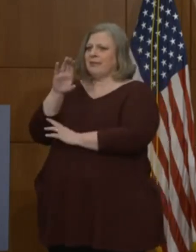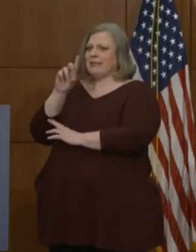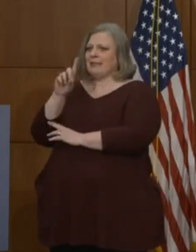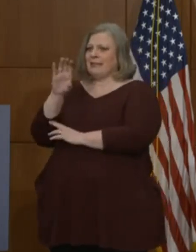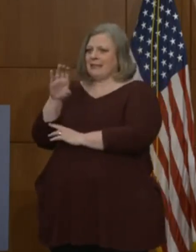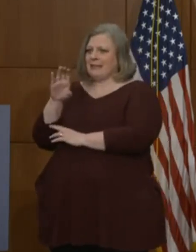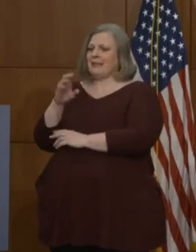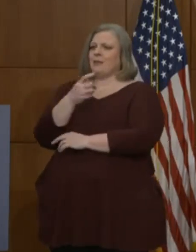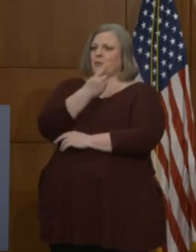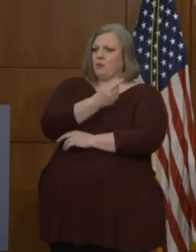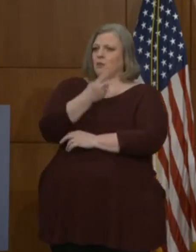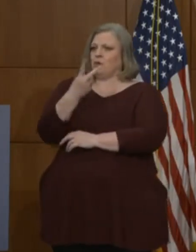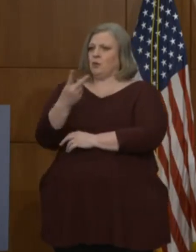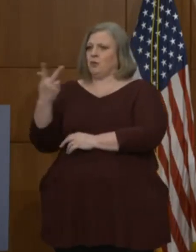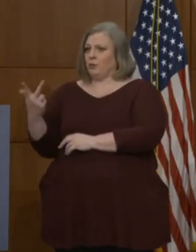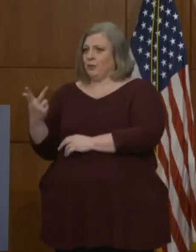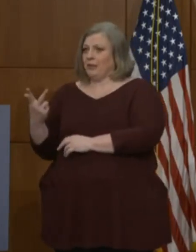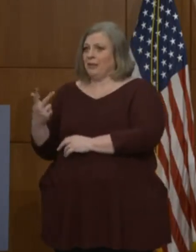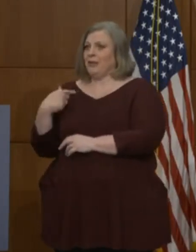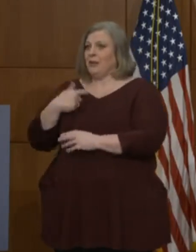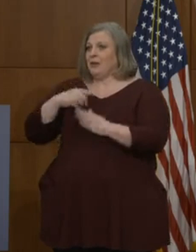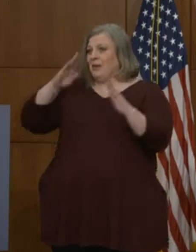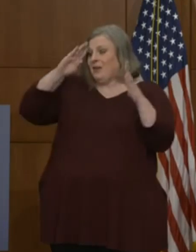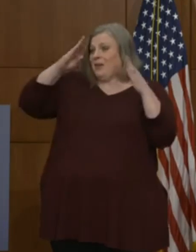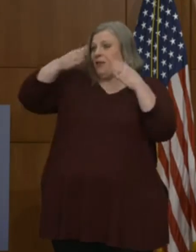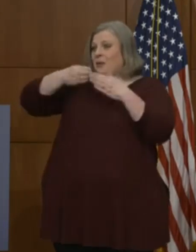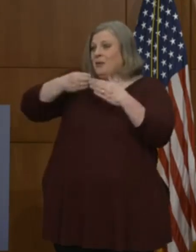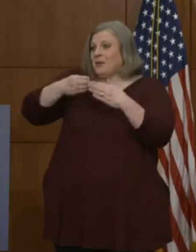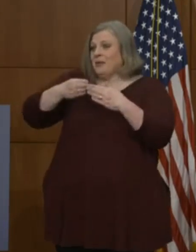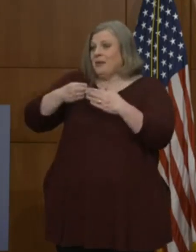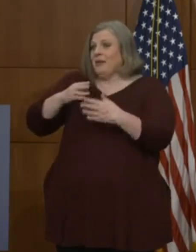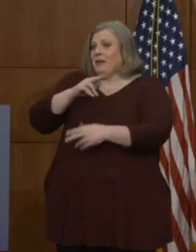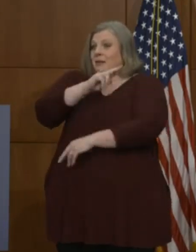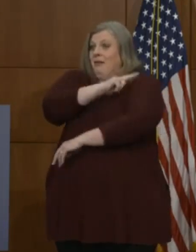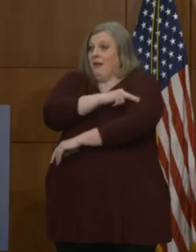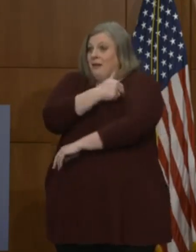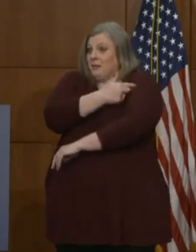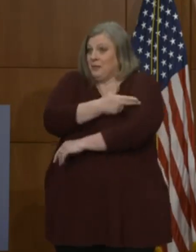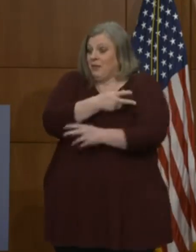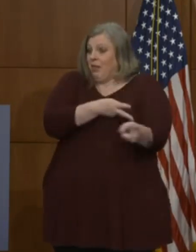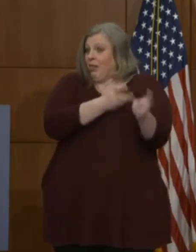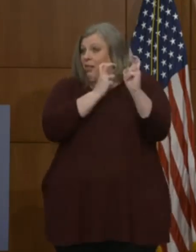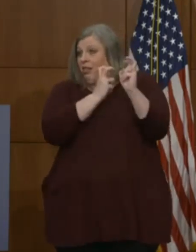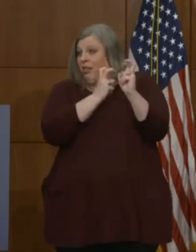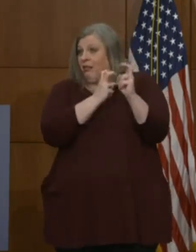ACROSS THE NATION THERE THREE CATS THE FROM THE C. THE CATS THE FROM THE C. THE THERE’S THE GROUP WHY THE GROUP THERE’S THE GROUP WHY THE GROUP TO AND GROUP THREE AND WE HAVE TO AND GROUP THREE AND WE HAVE BEEN FOCUSING ON THOSE ARE